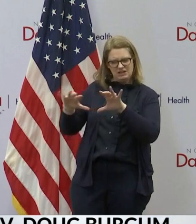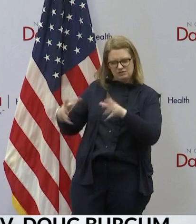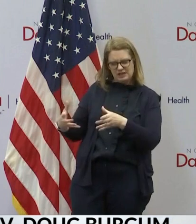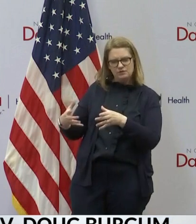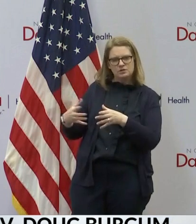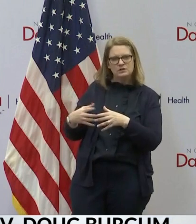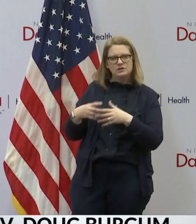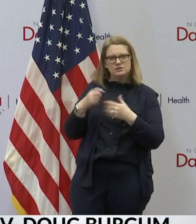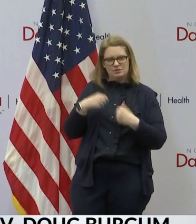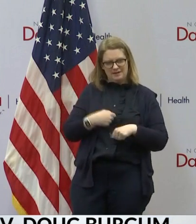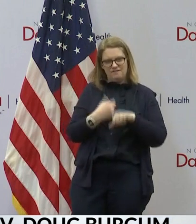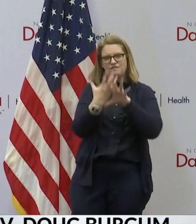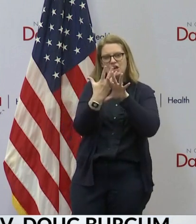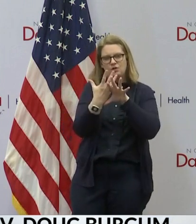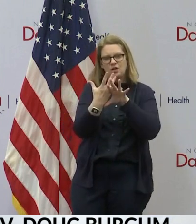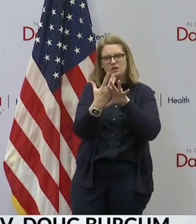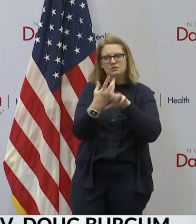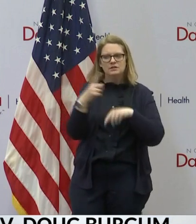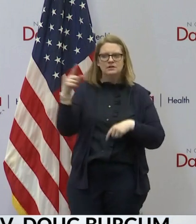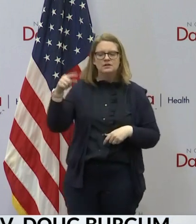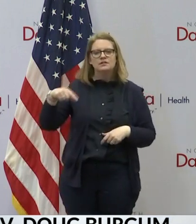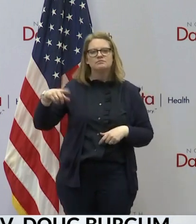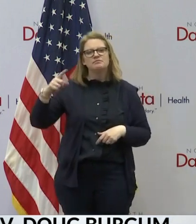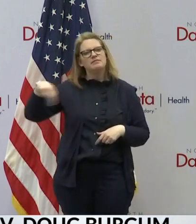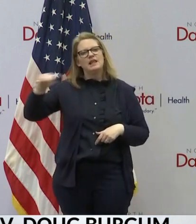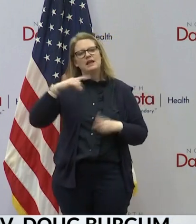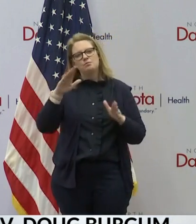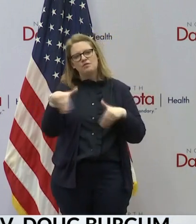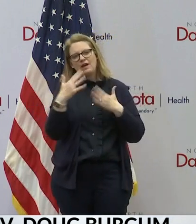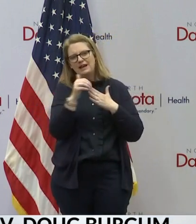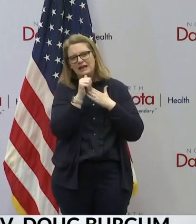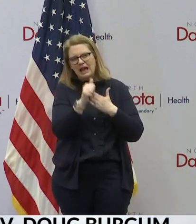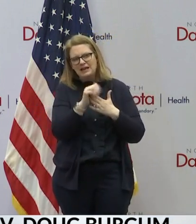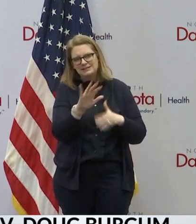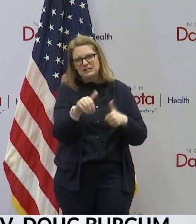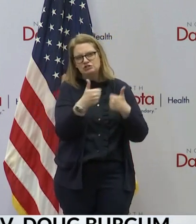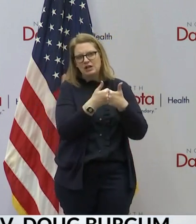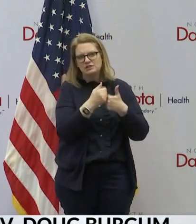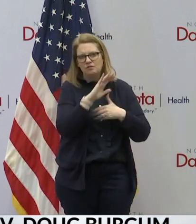SECRETARY ACZAR AND VICE PRESIDENT MIKE PENCE AND MANY OTHERS FROM THE CORONAVIRUS TEST